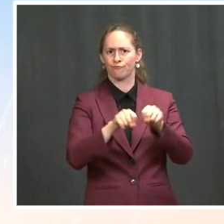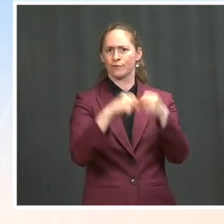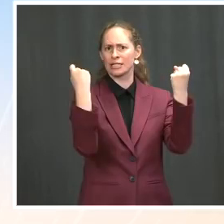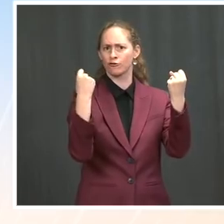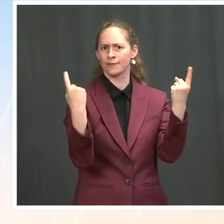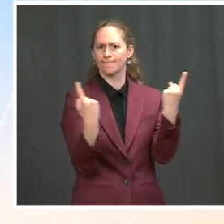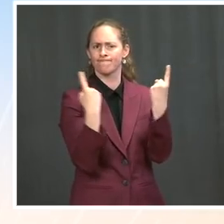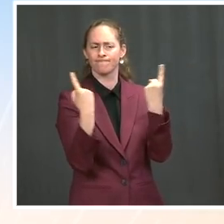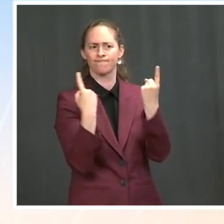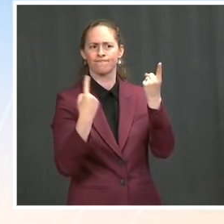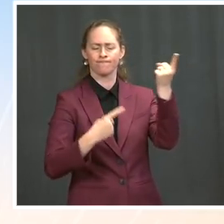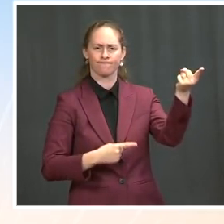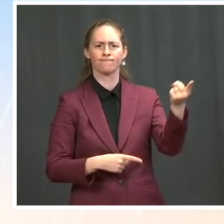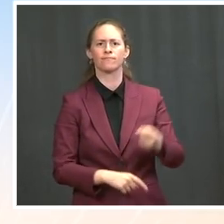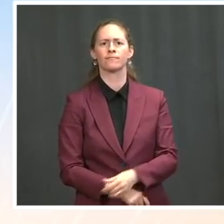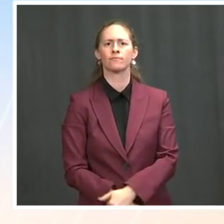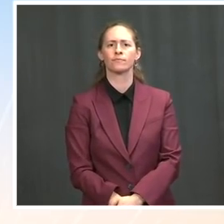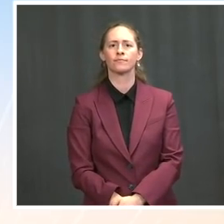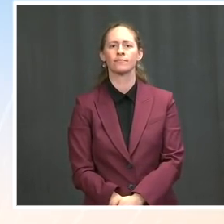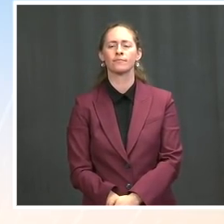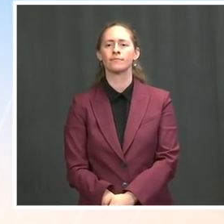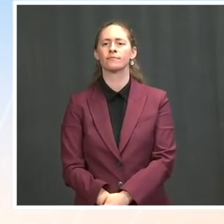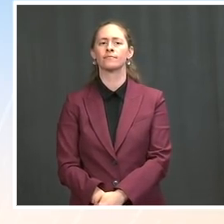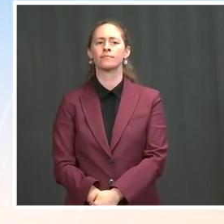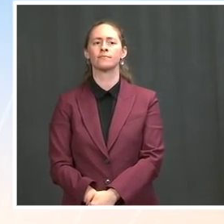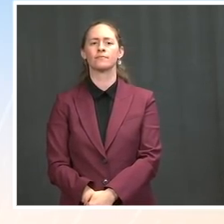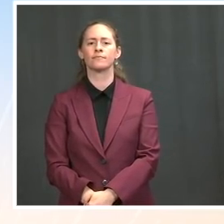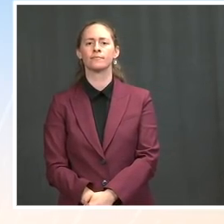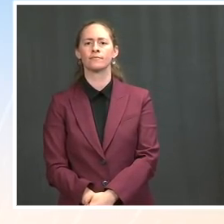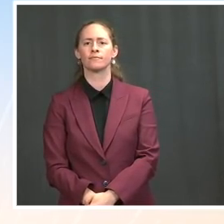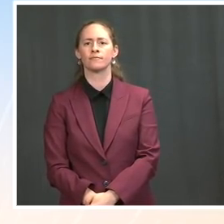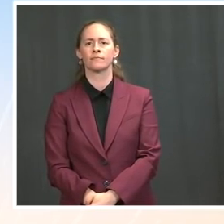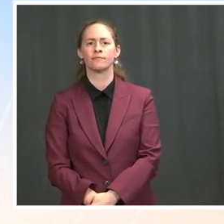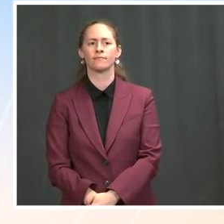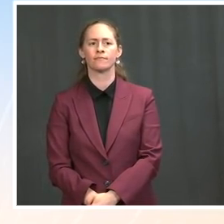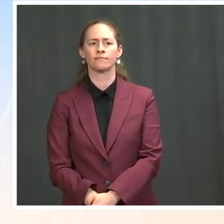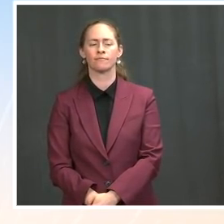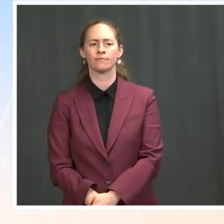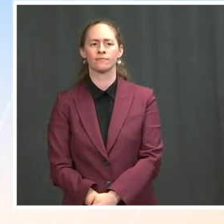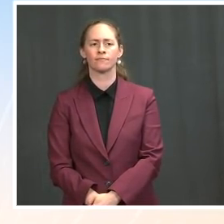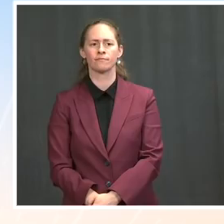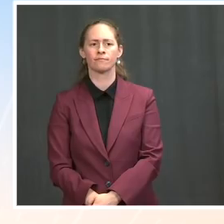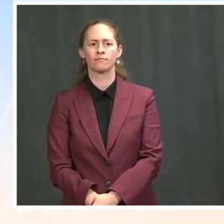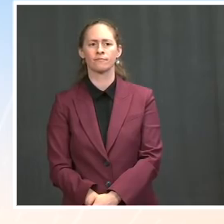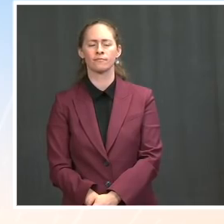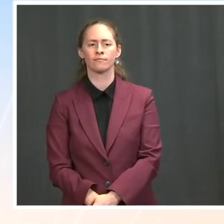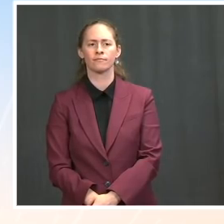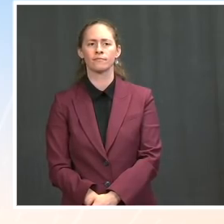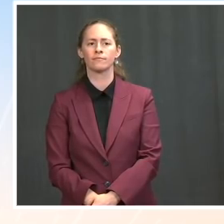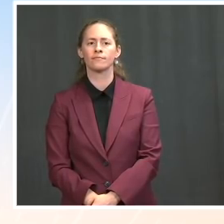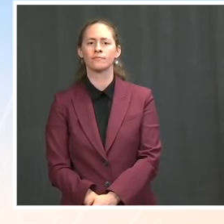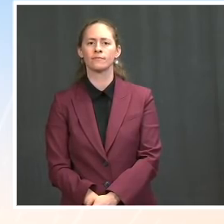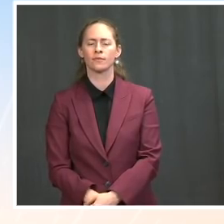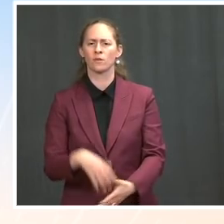The Press: -- and the strategic stability. Should we expect in-person interagency meetings on that,